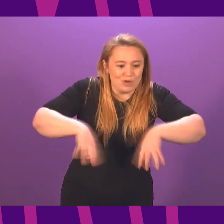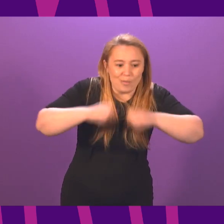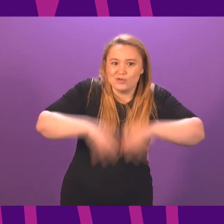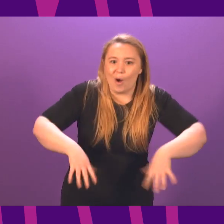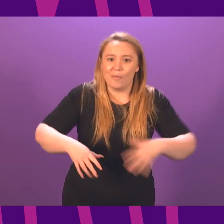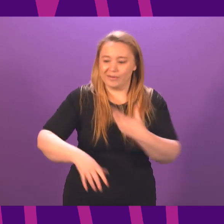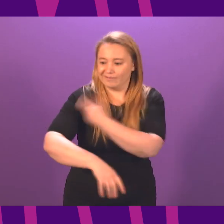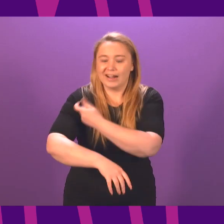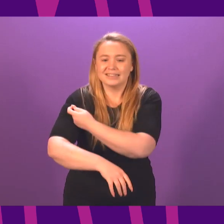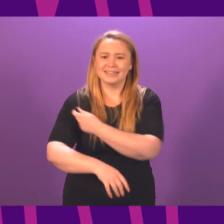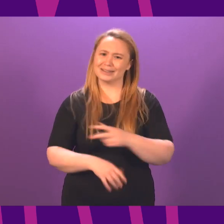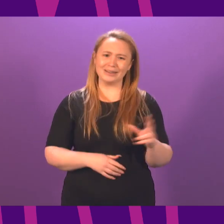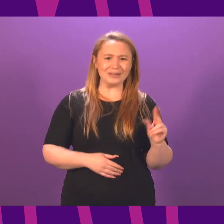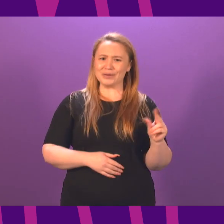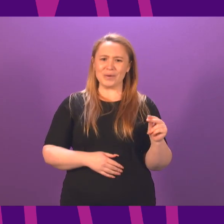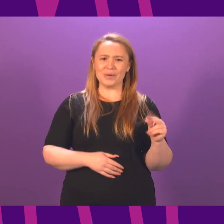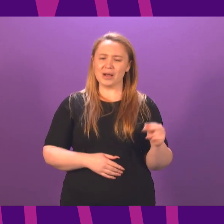front line there are dastardly, secret attempts—of unknown motivation—not to use every possible dose